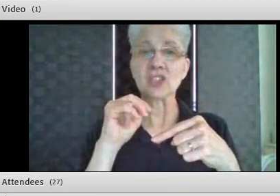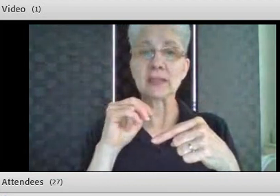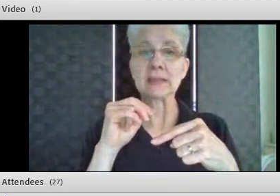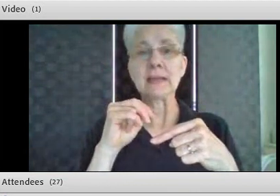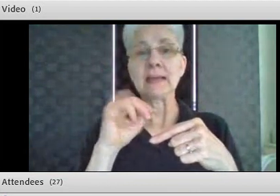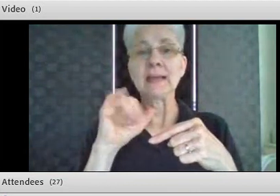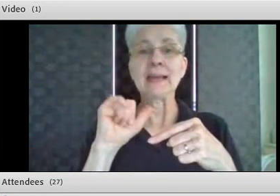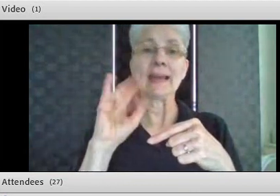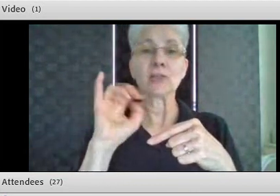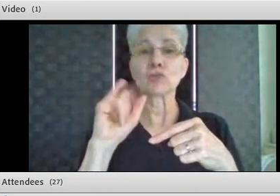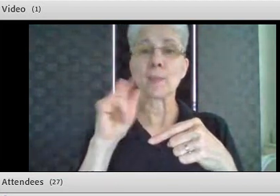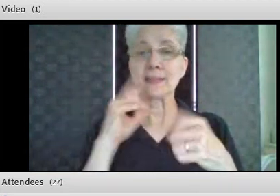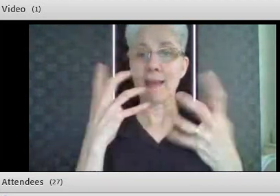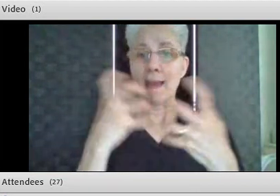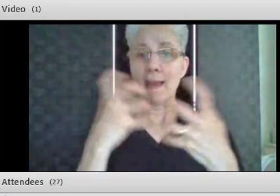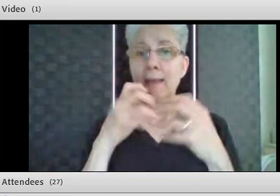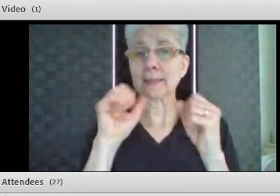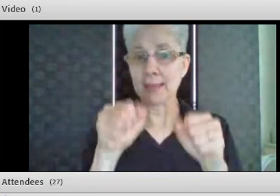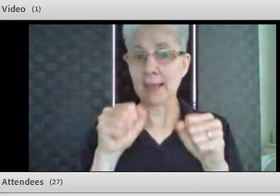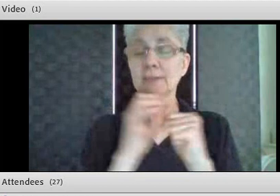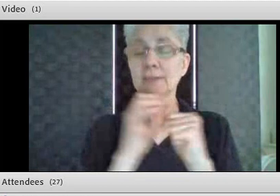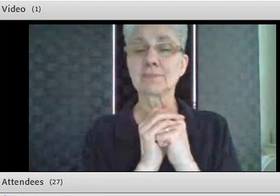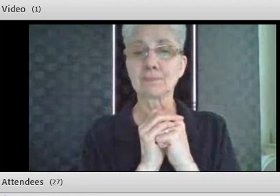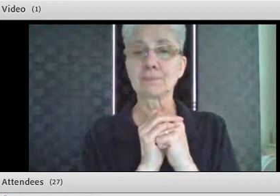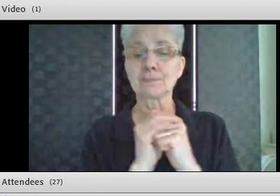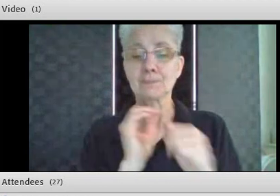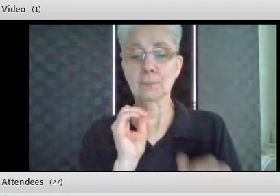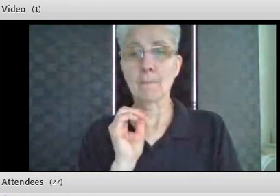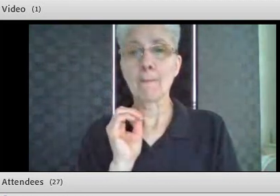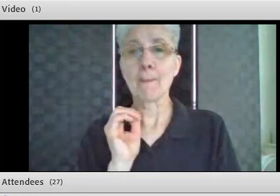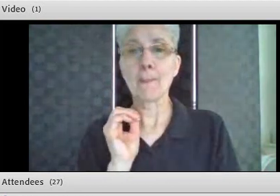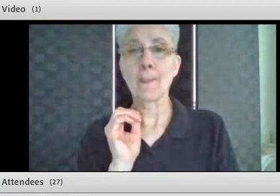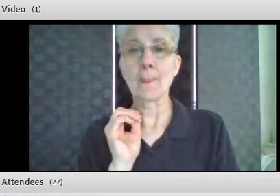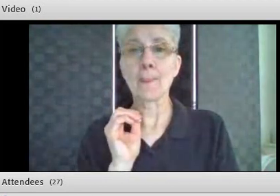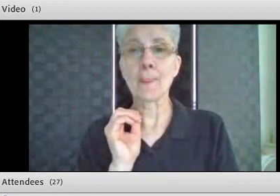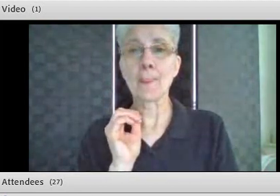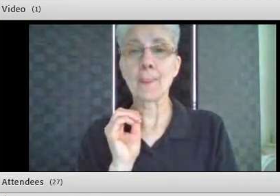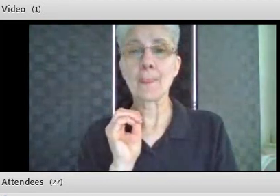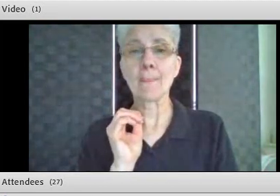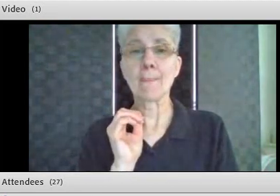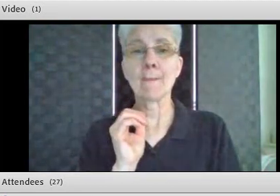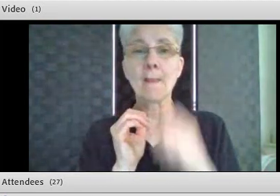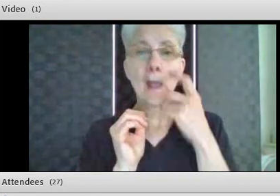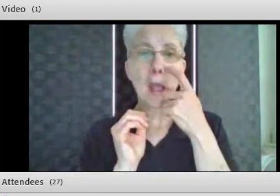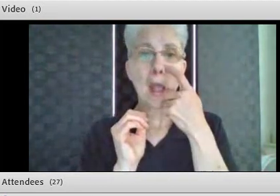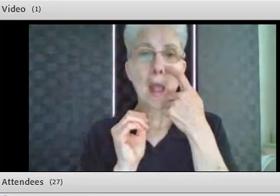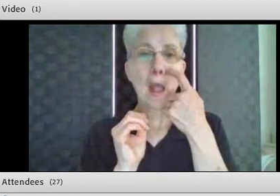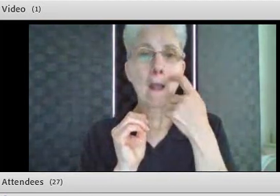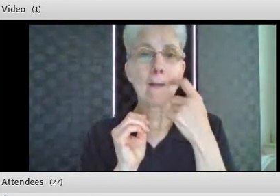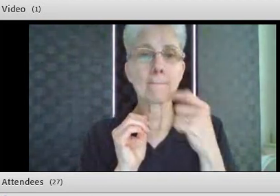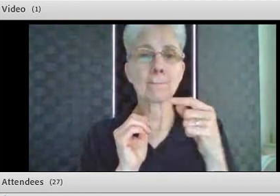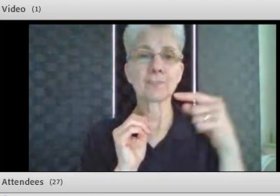and the circles, that shows you the downbeats and the upbeats and other percussion instruments that you can add in there.